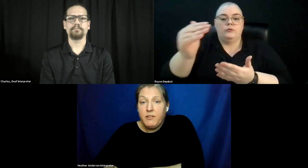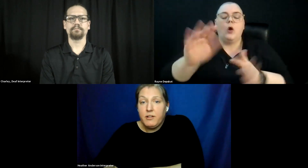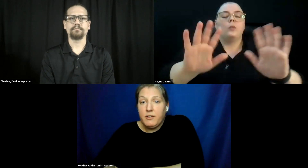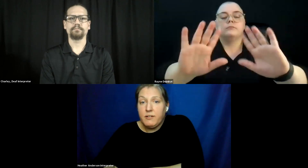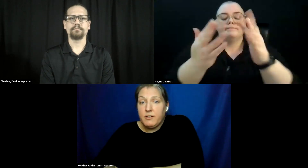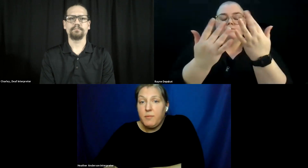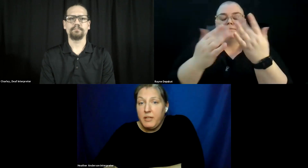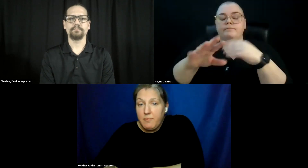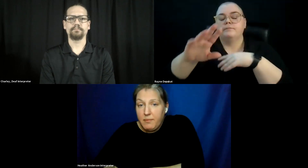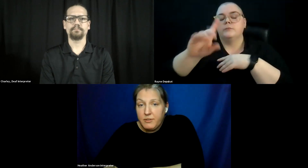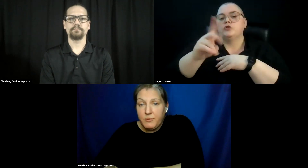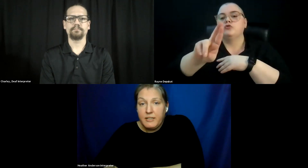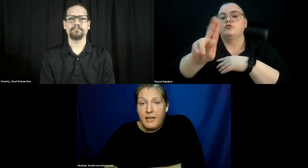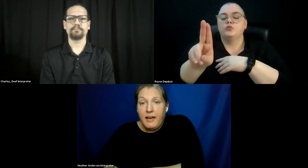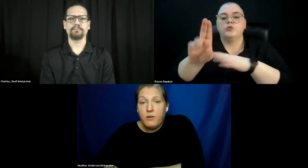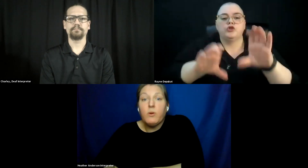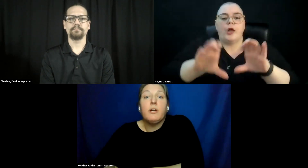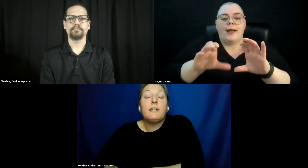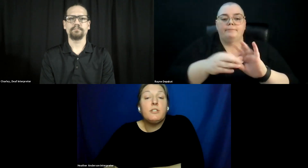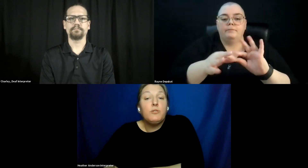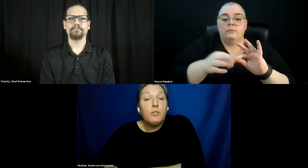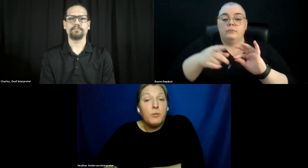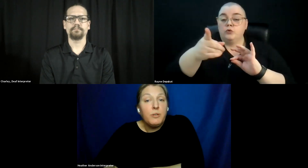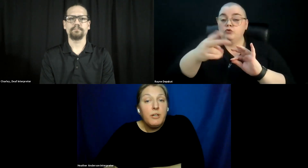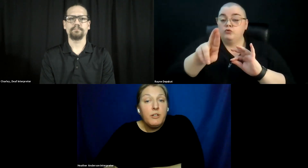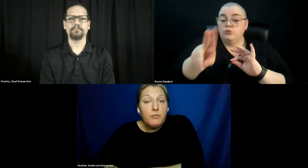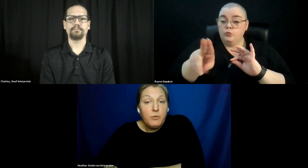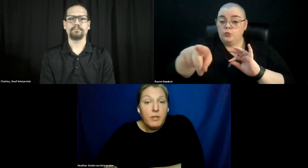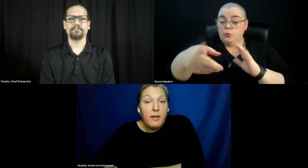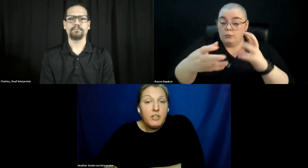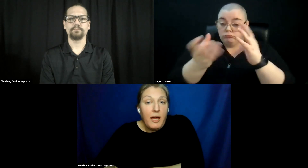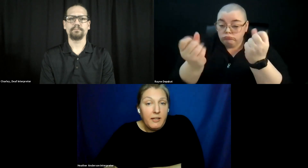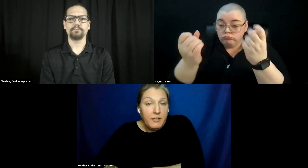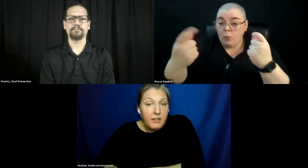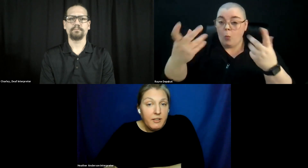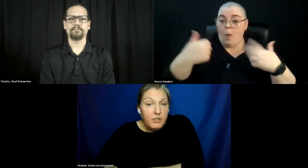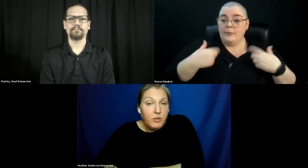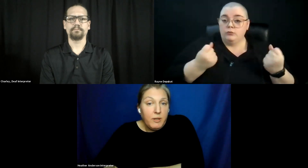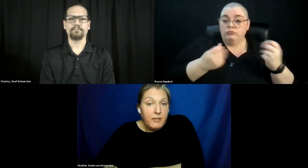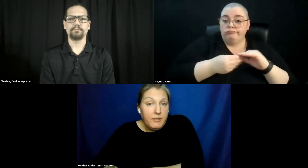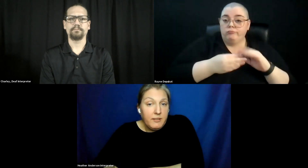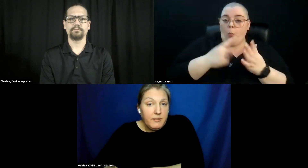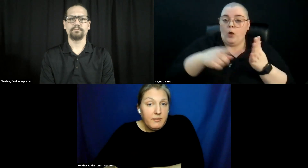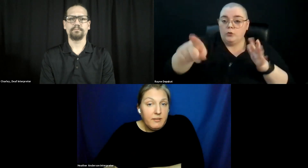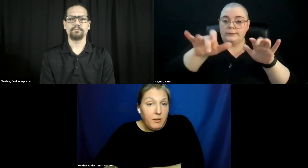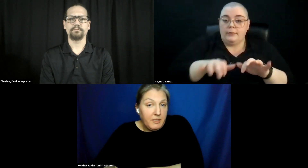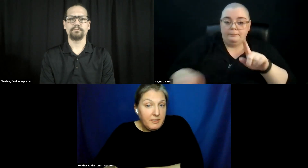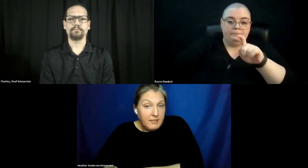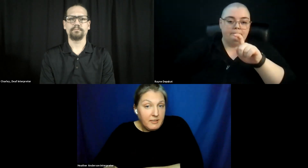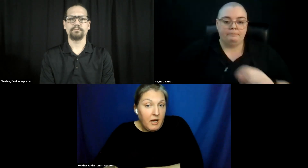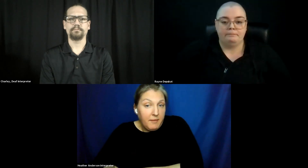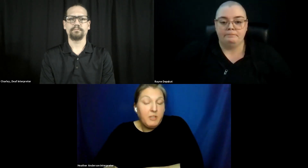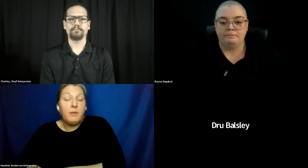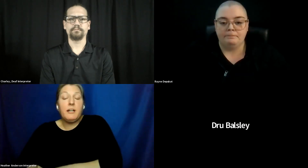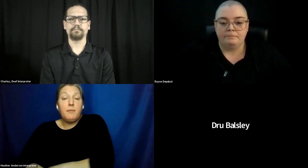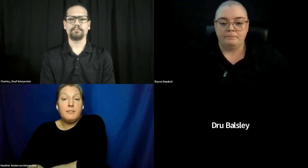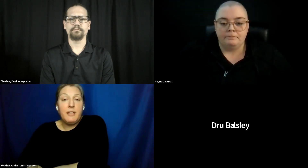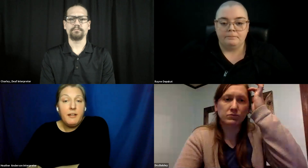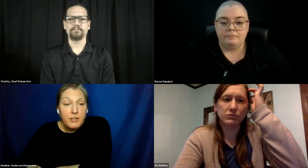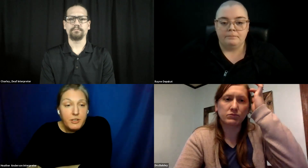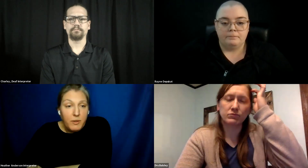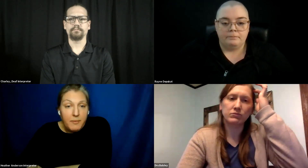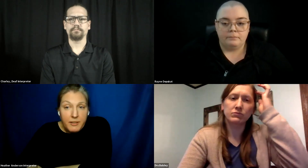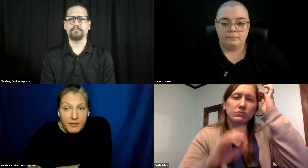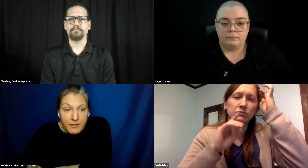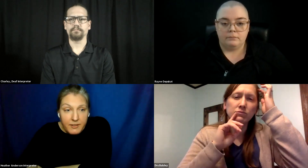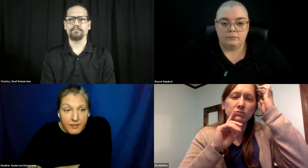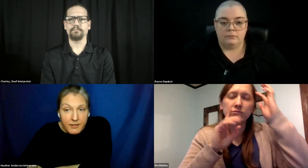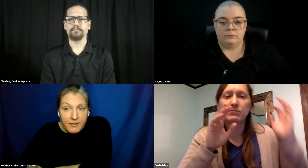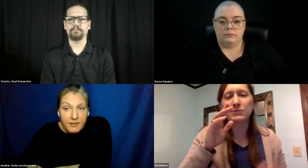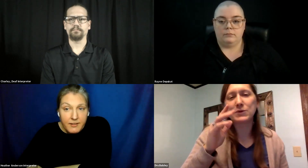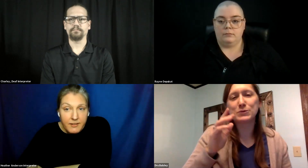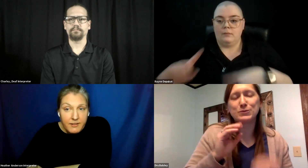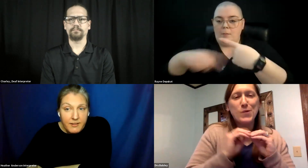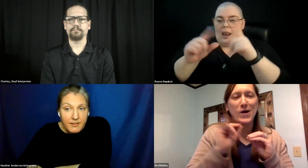Are there any other committee members who would like to add or actually drew through, you had chatted. Do you want to join me this time. Do you want to come up and sign it or do you want me to.